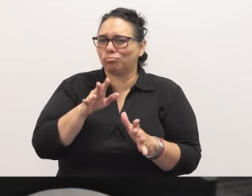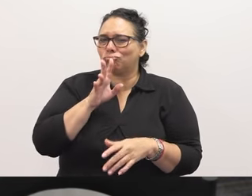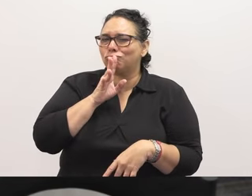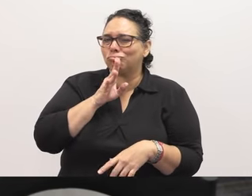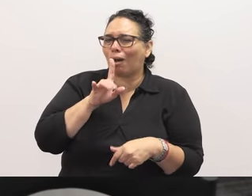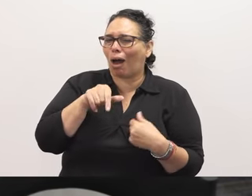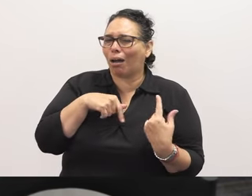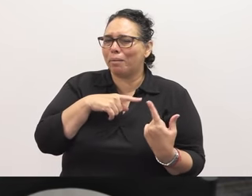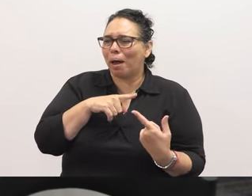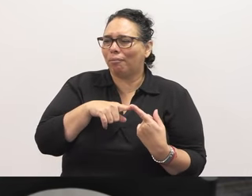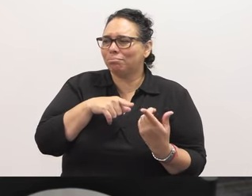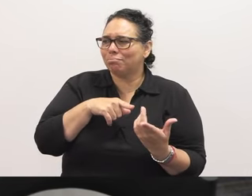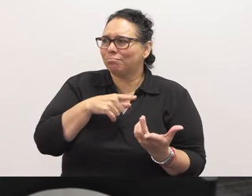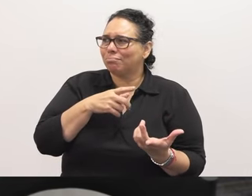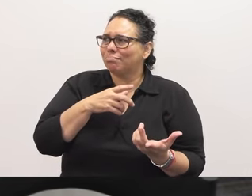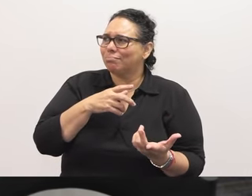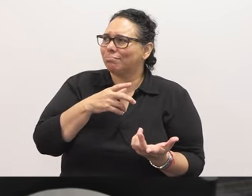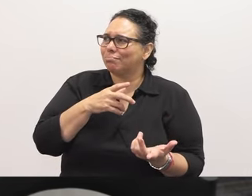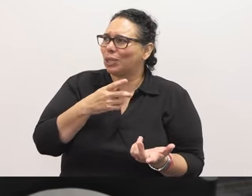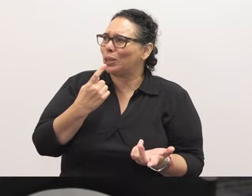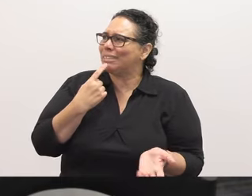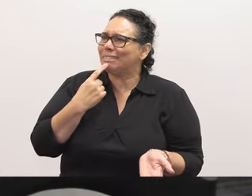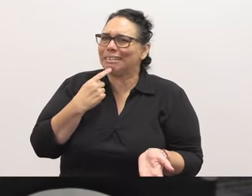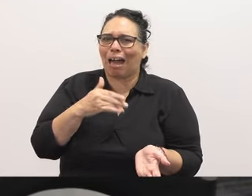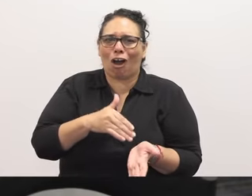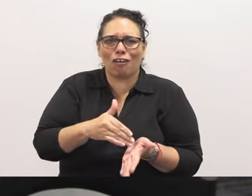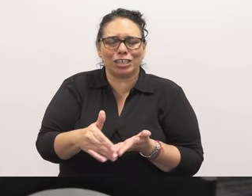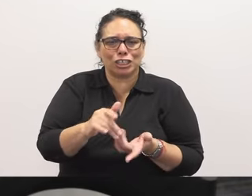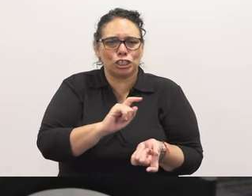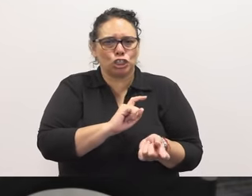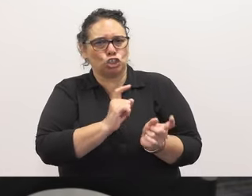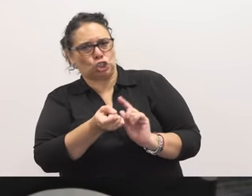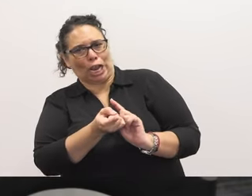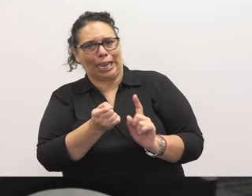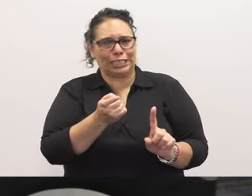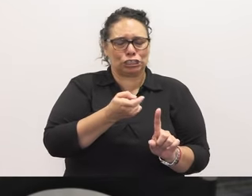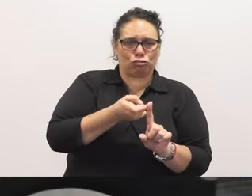and I think that people often say that, you know, change has to come from the top, right?